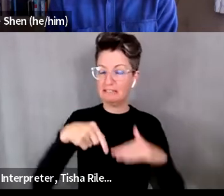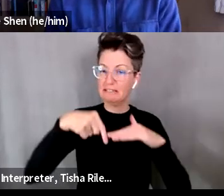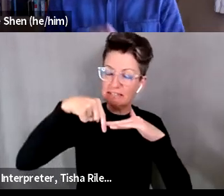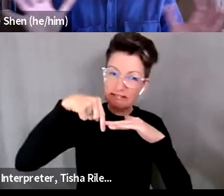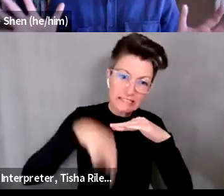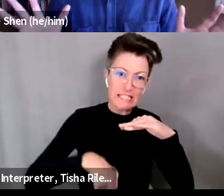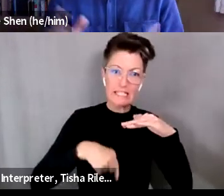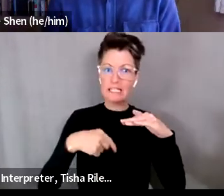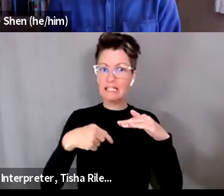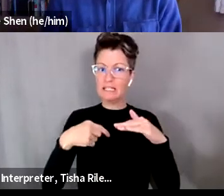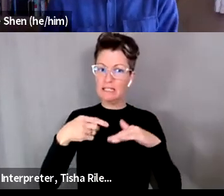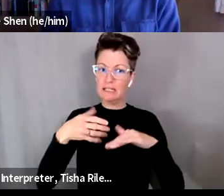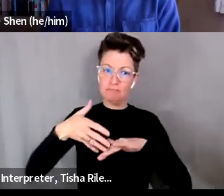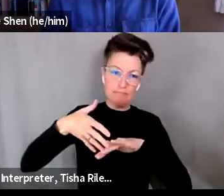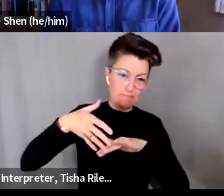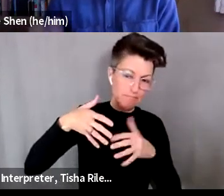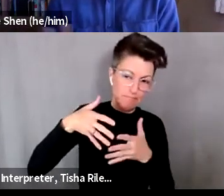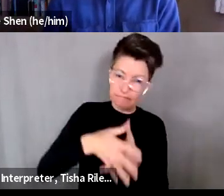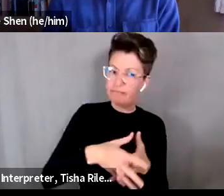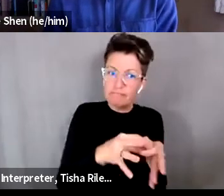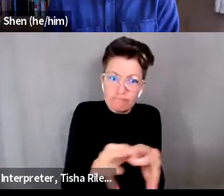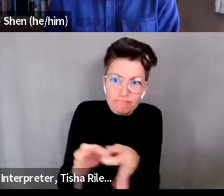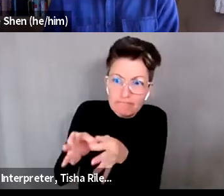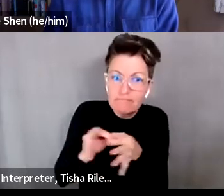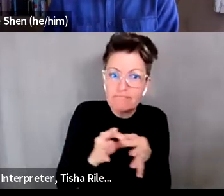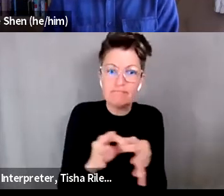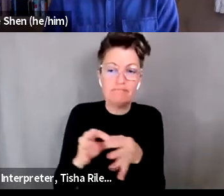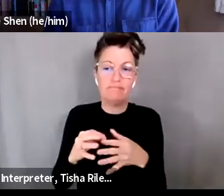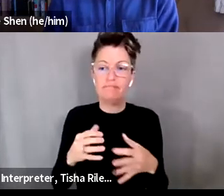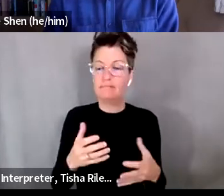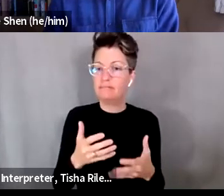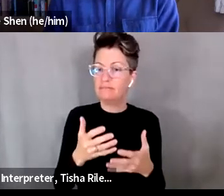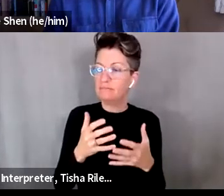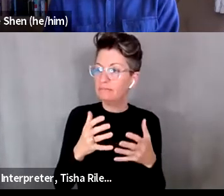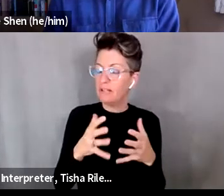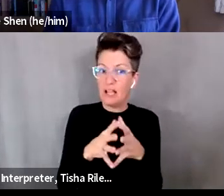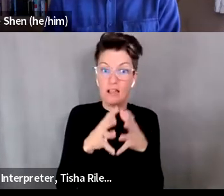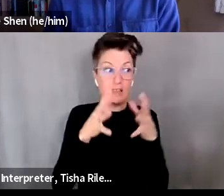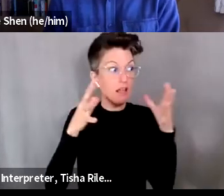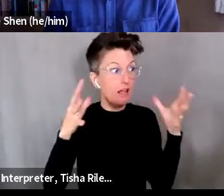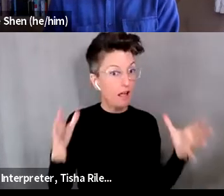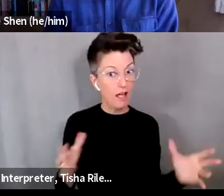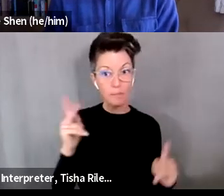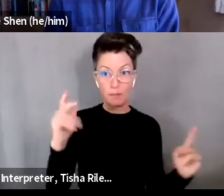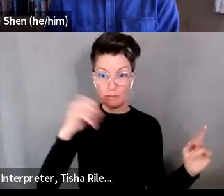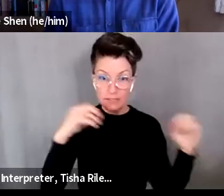between many people. It was a wider collaboration than I'm accustomed to having in an editing experience,